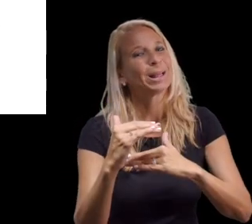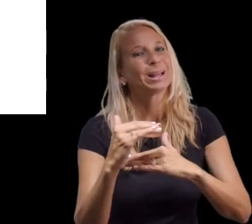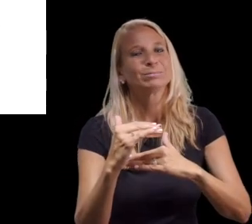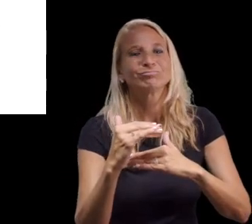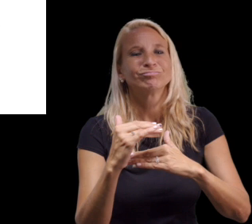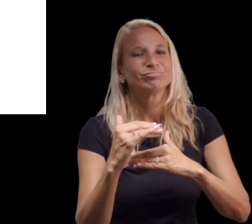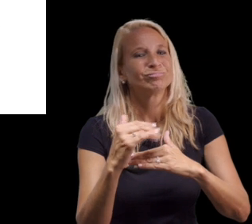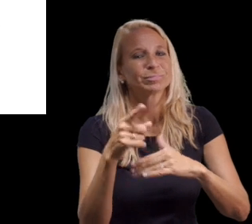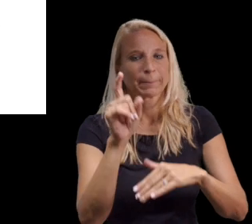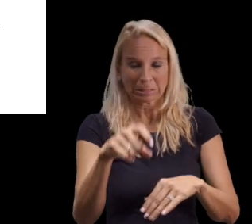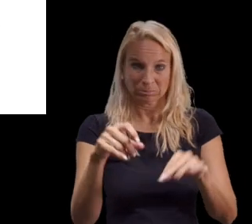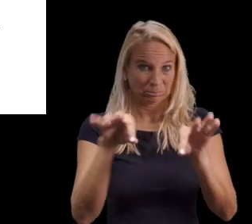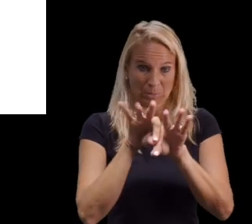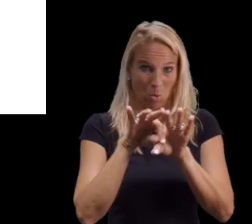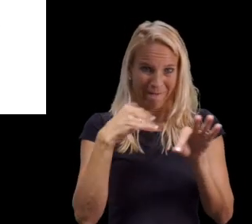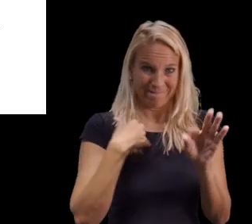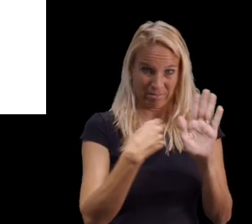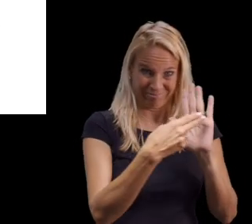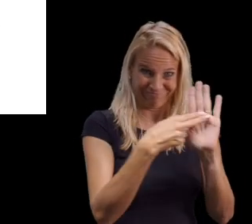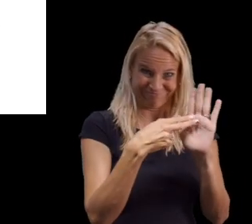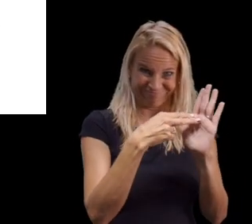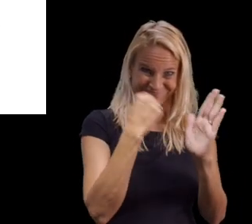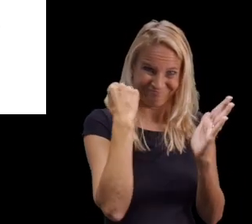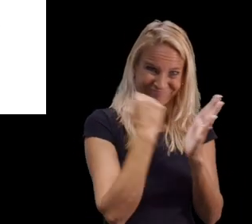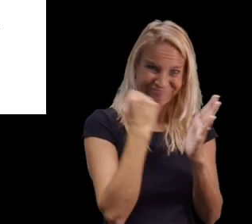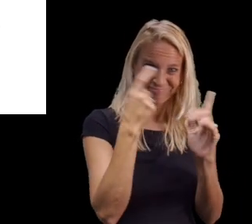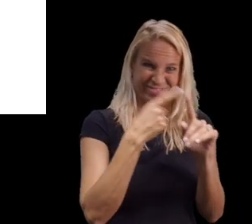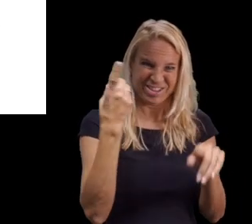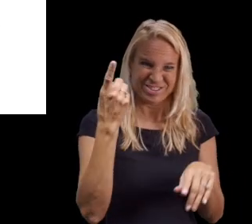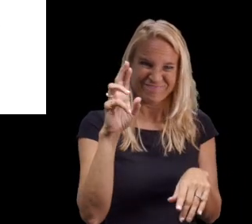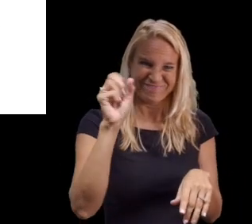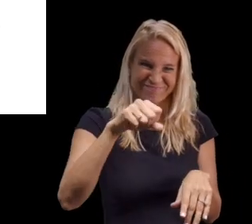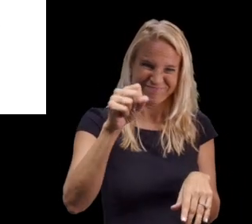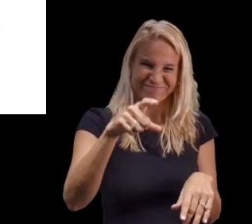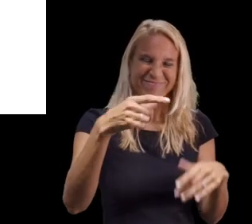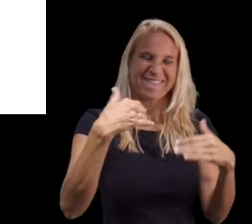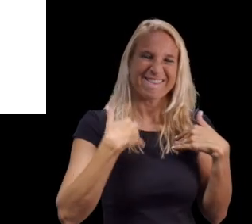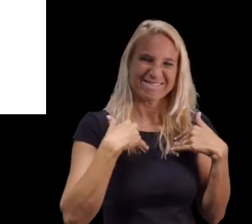you must have a diagnosis of a related condition under federal and state law,